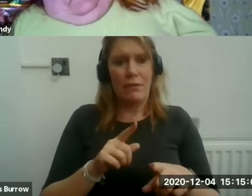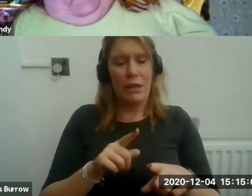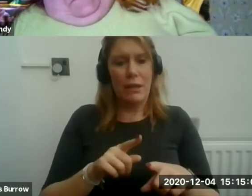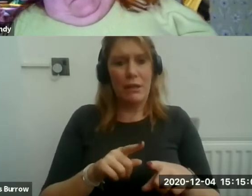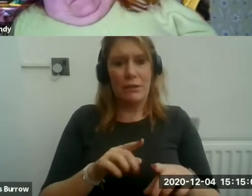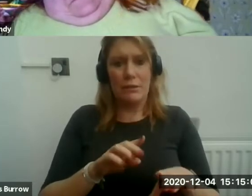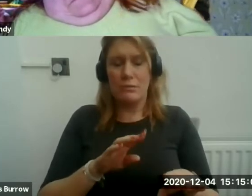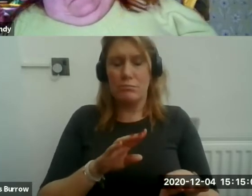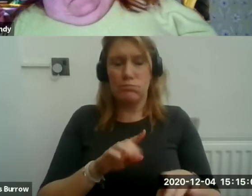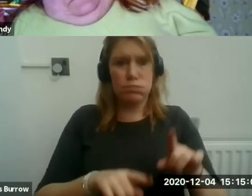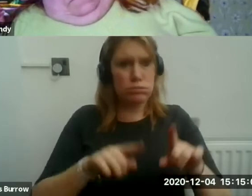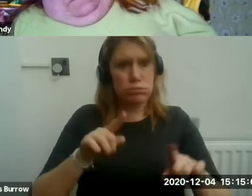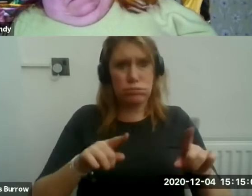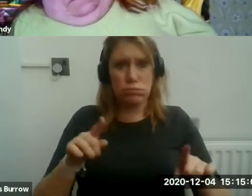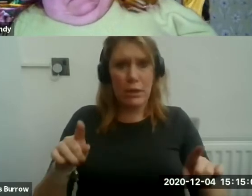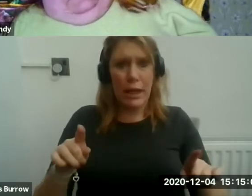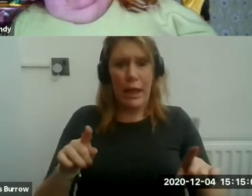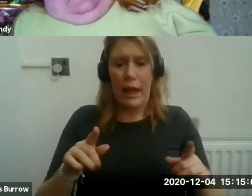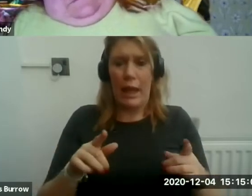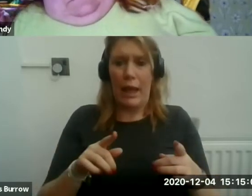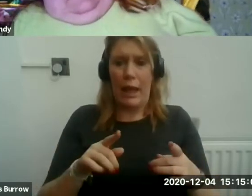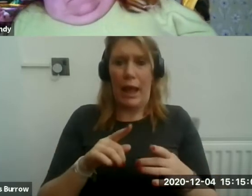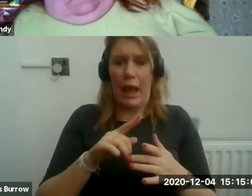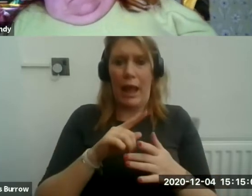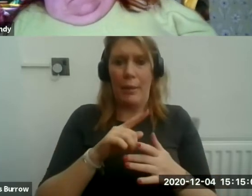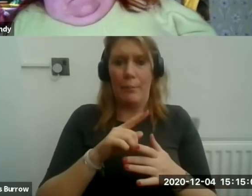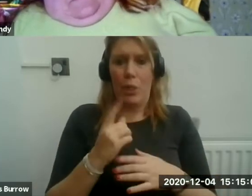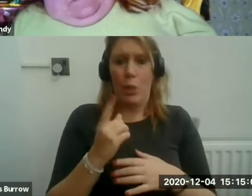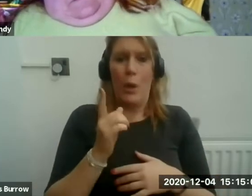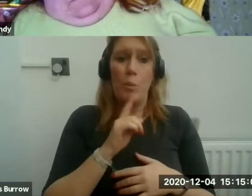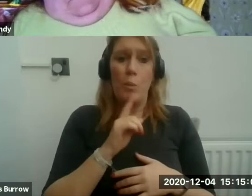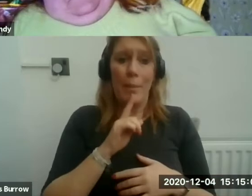played nine characters in that across all